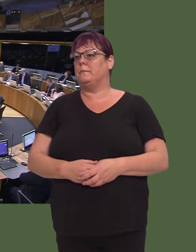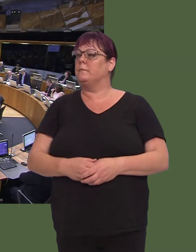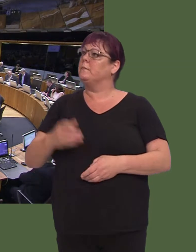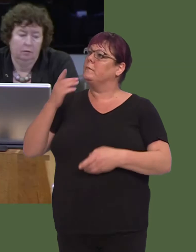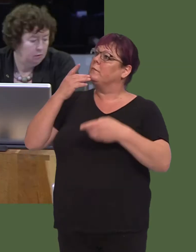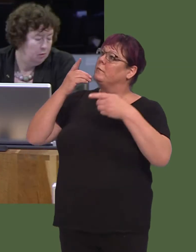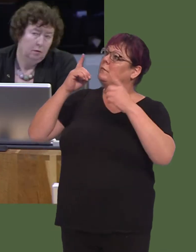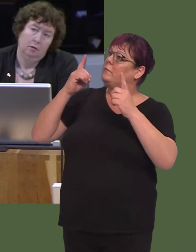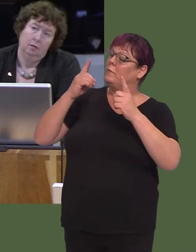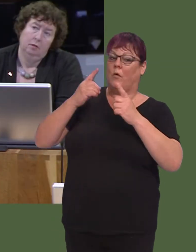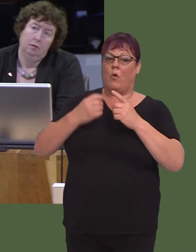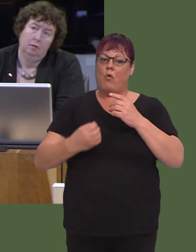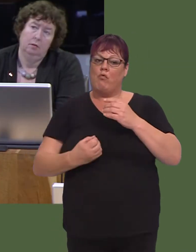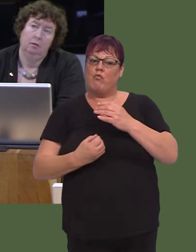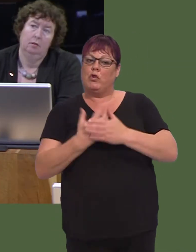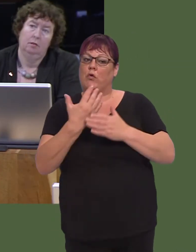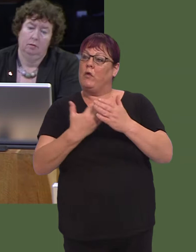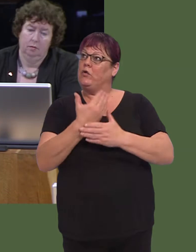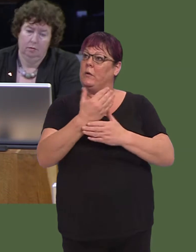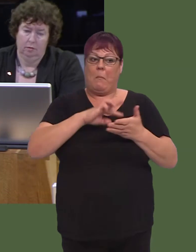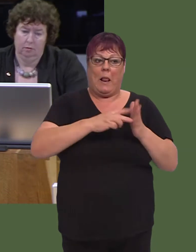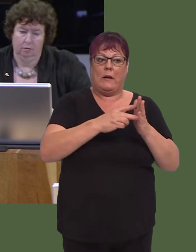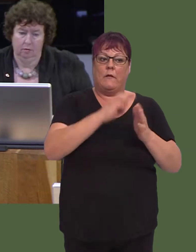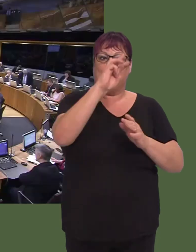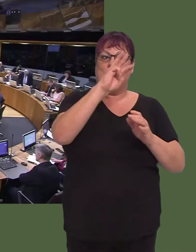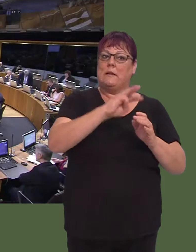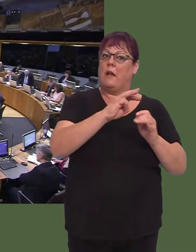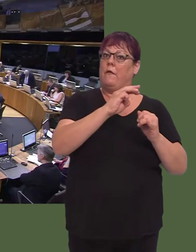Will the First Minister make a statement on regeneration plans in South Wales West?